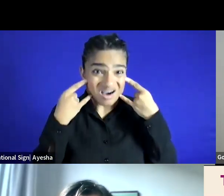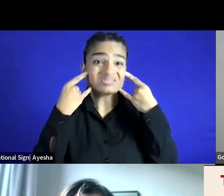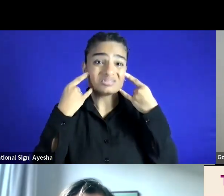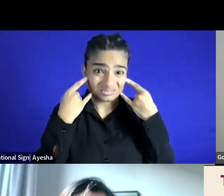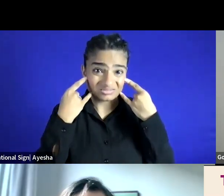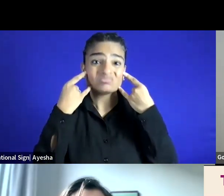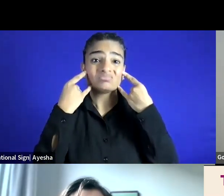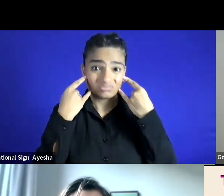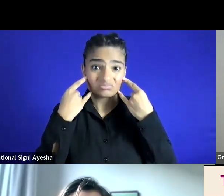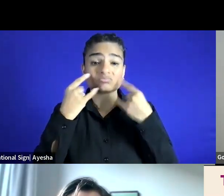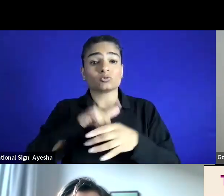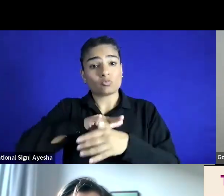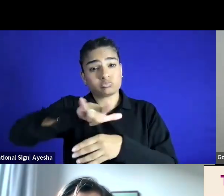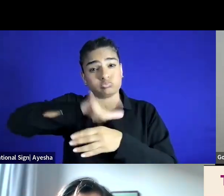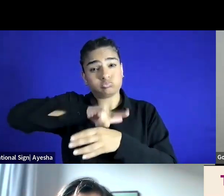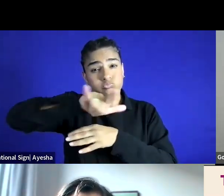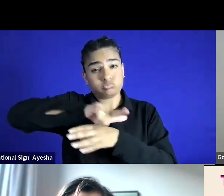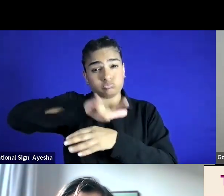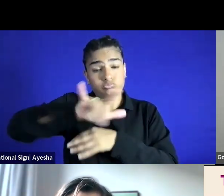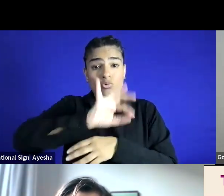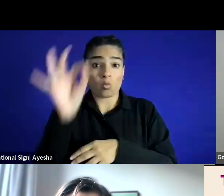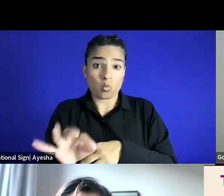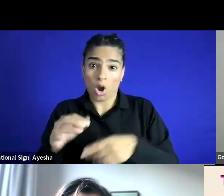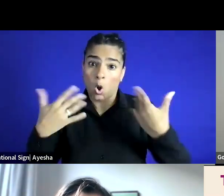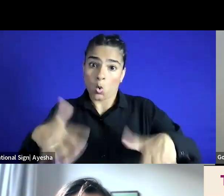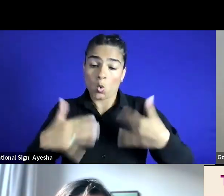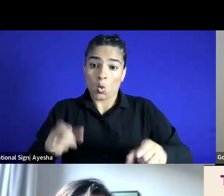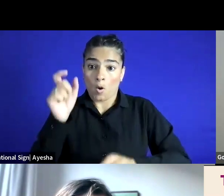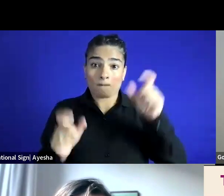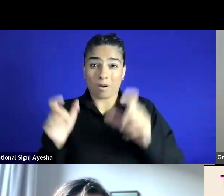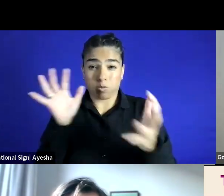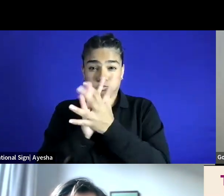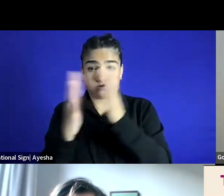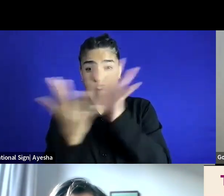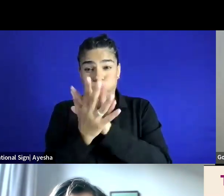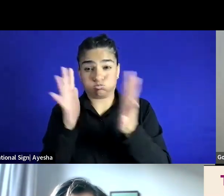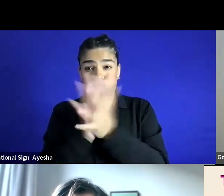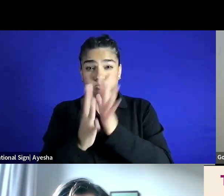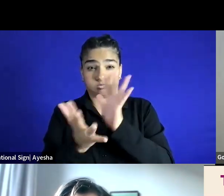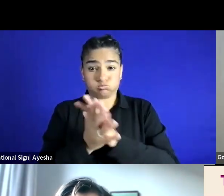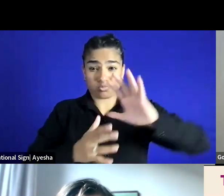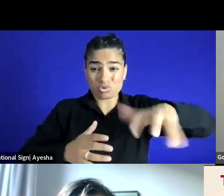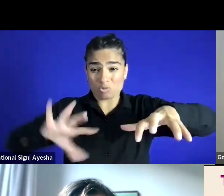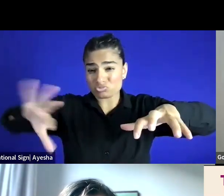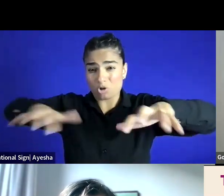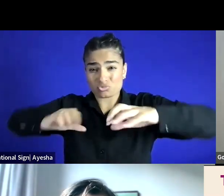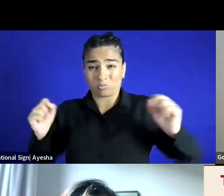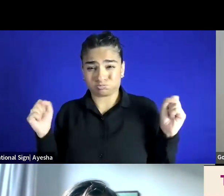Because if it's going to be a lot of people coming from a lot of places and with different, health conditions